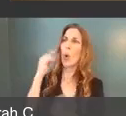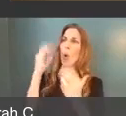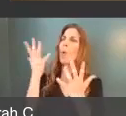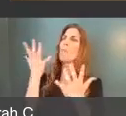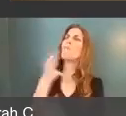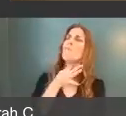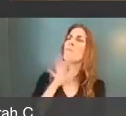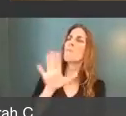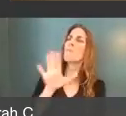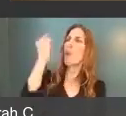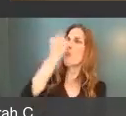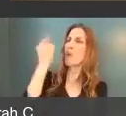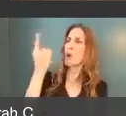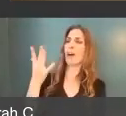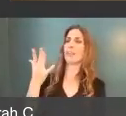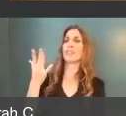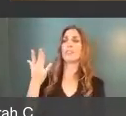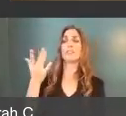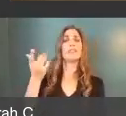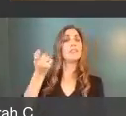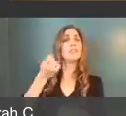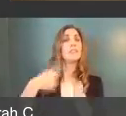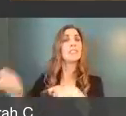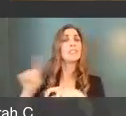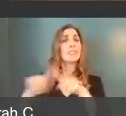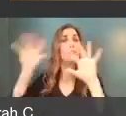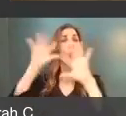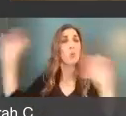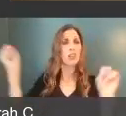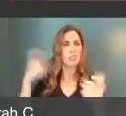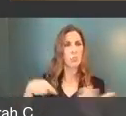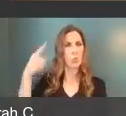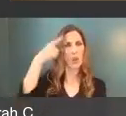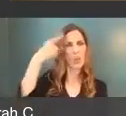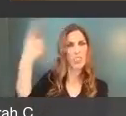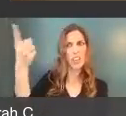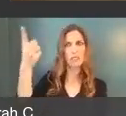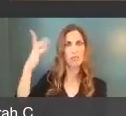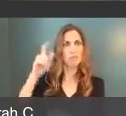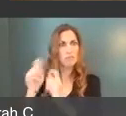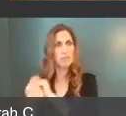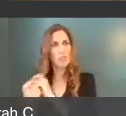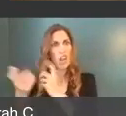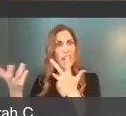things will change under a new administration and how long do you think it would take for things to